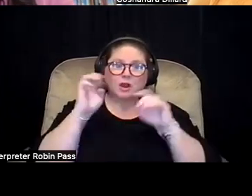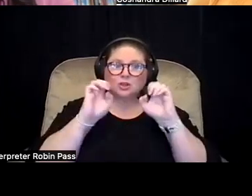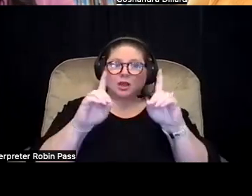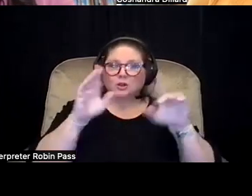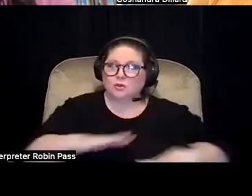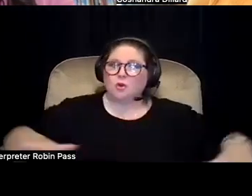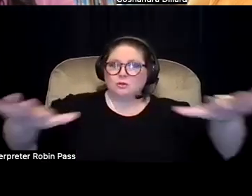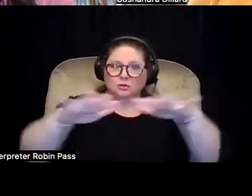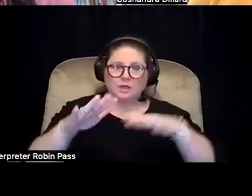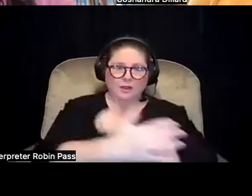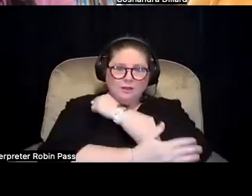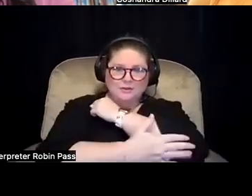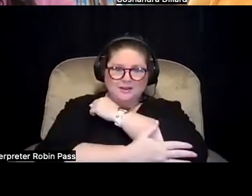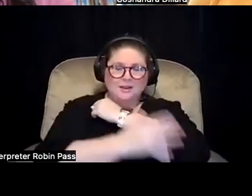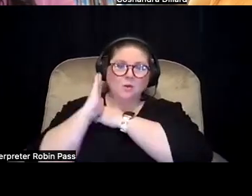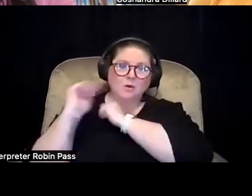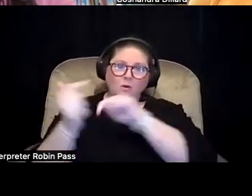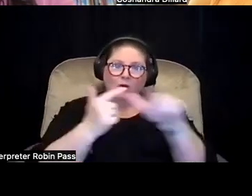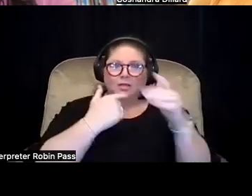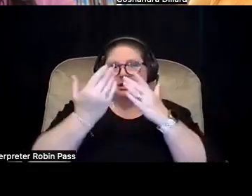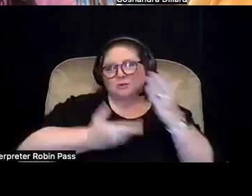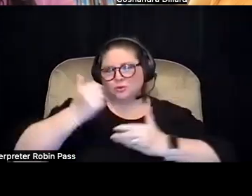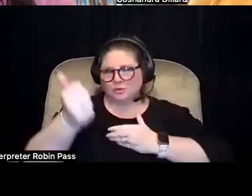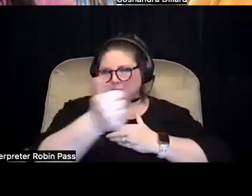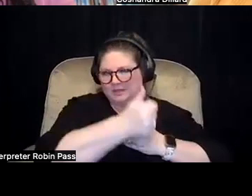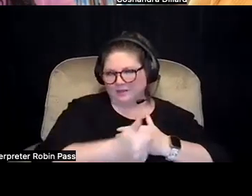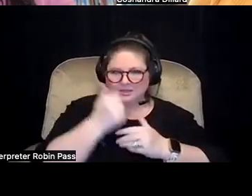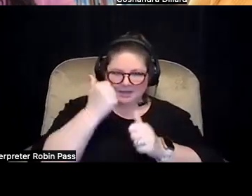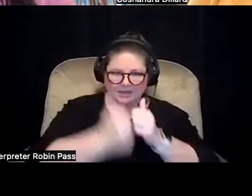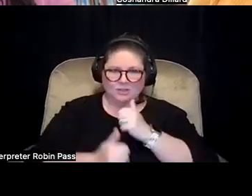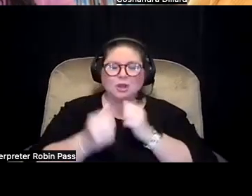they are all going to introduce themselves more in their own words briefly but first i just wanted to